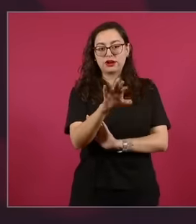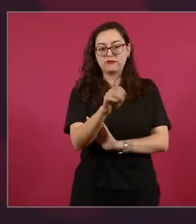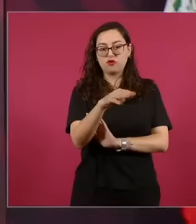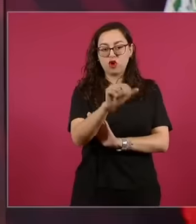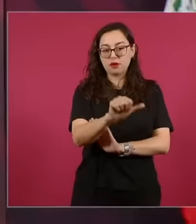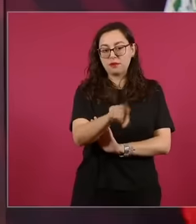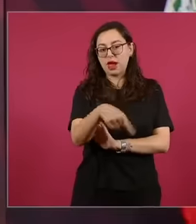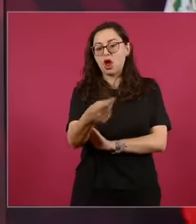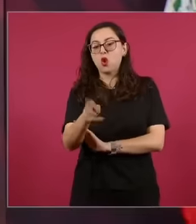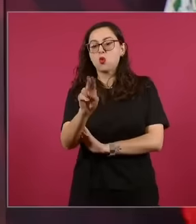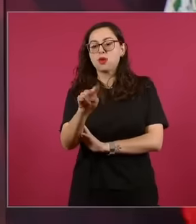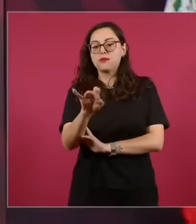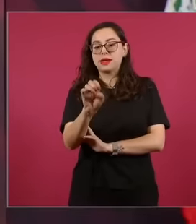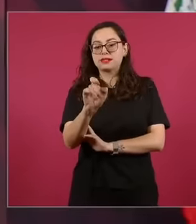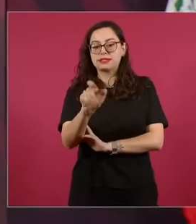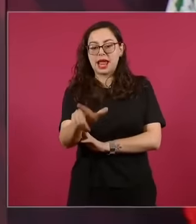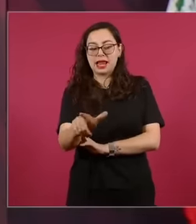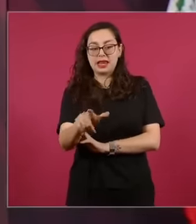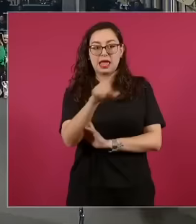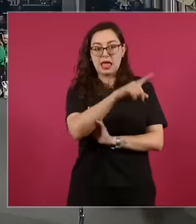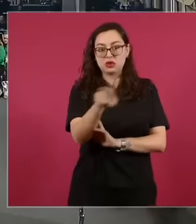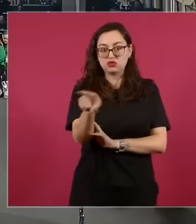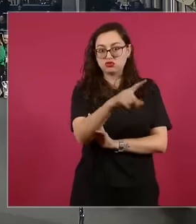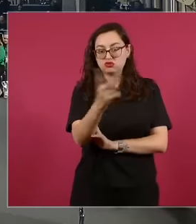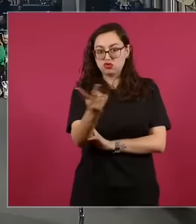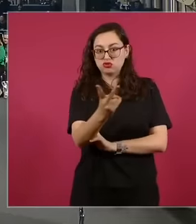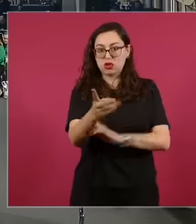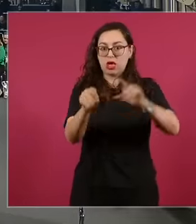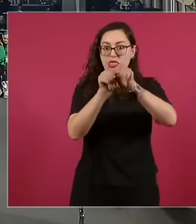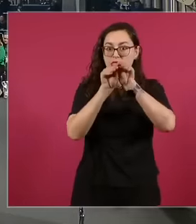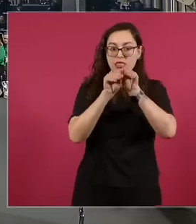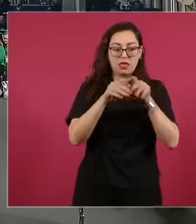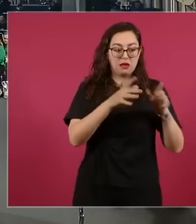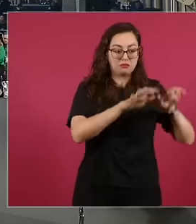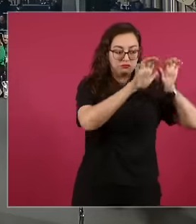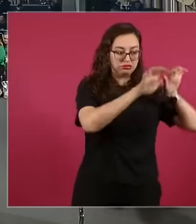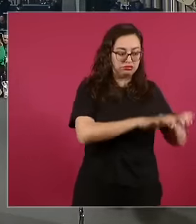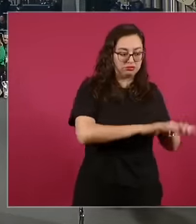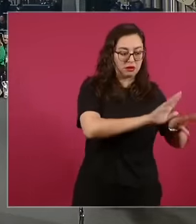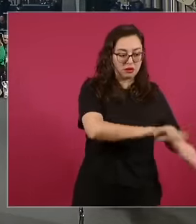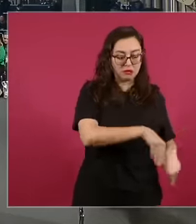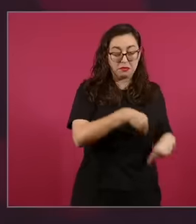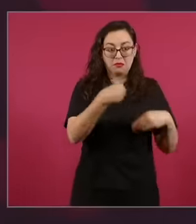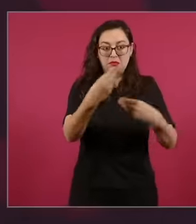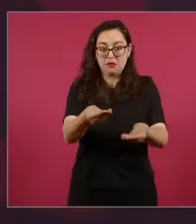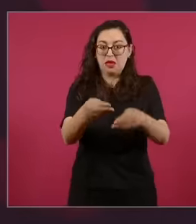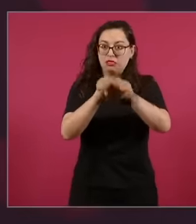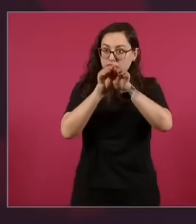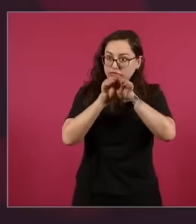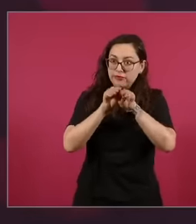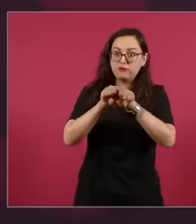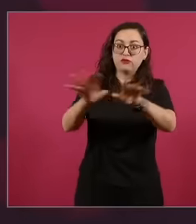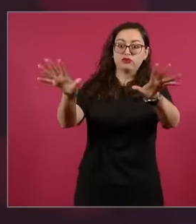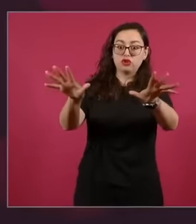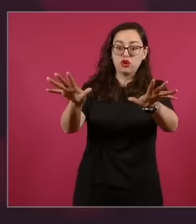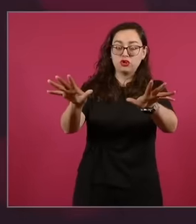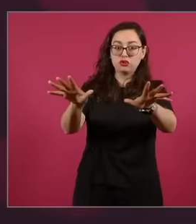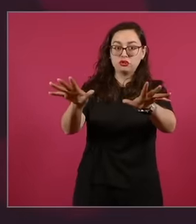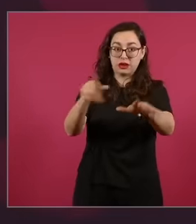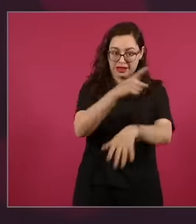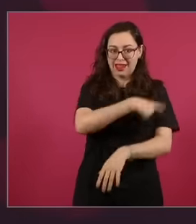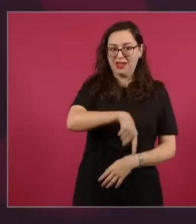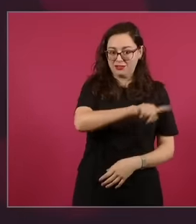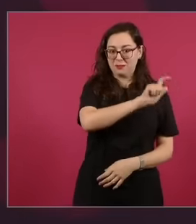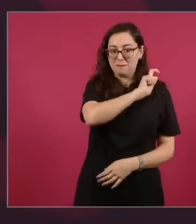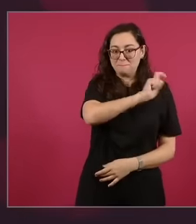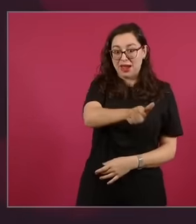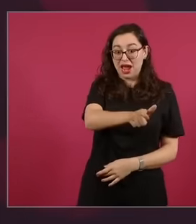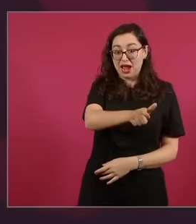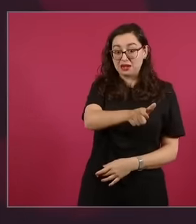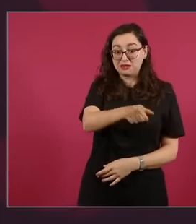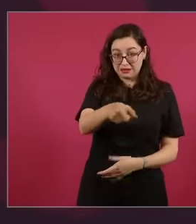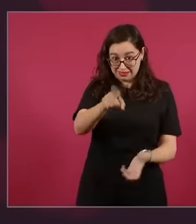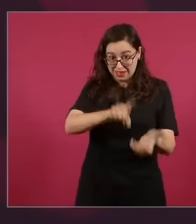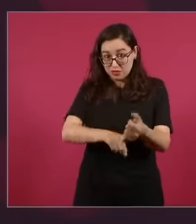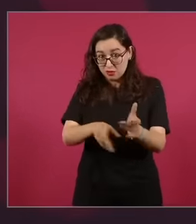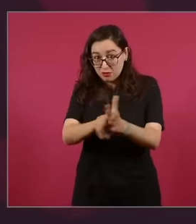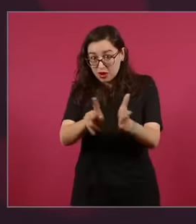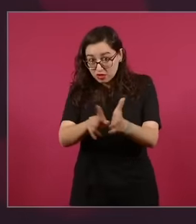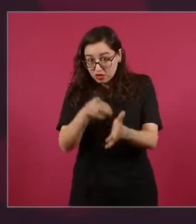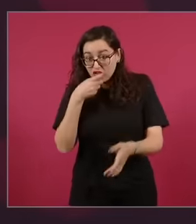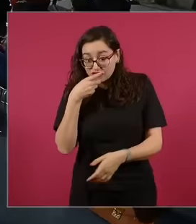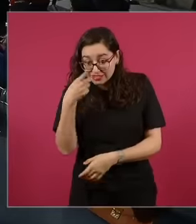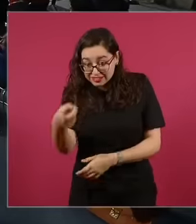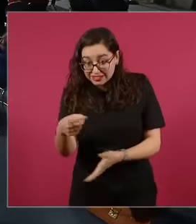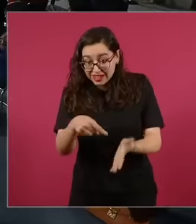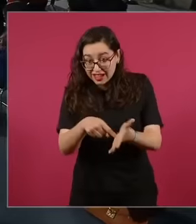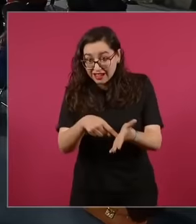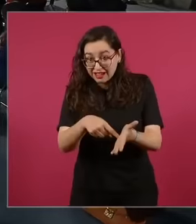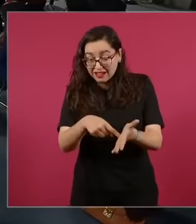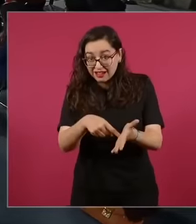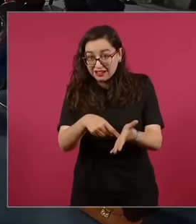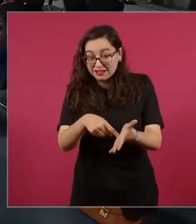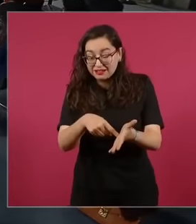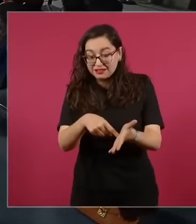you why you should have paid it